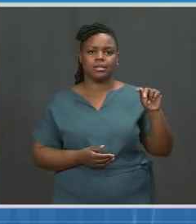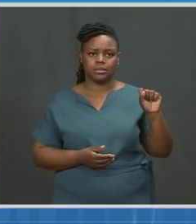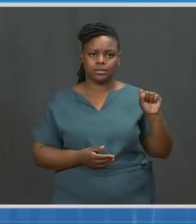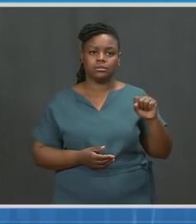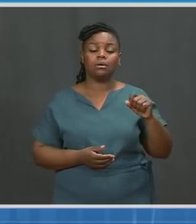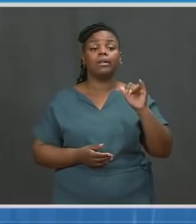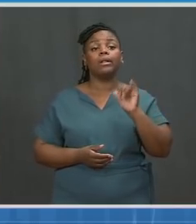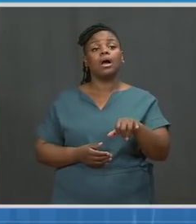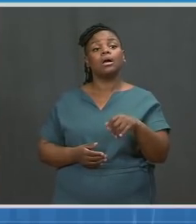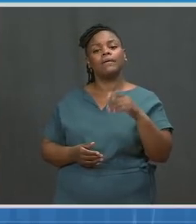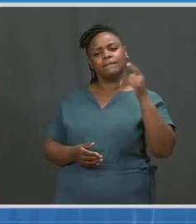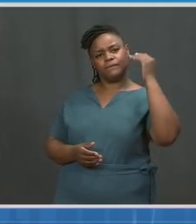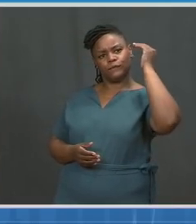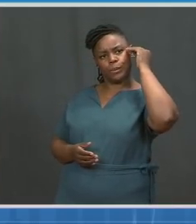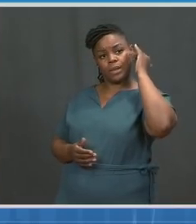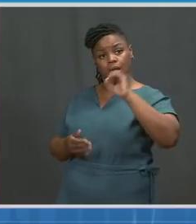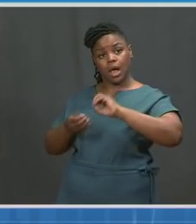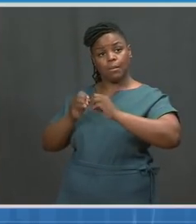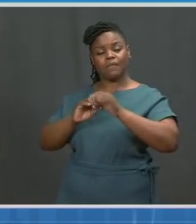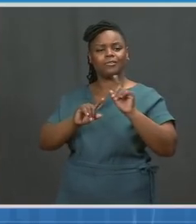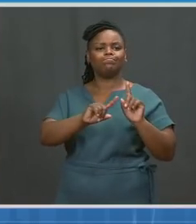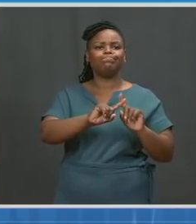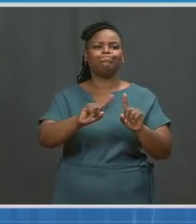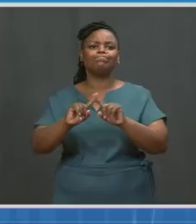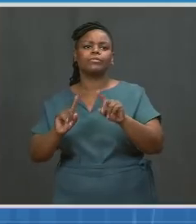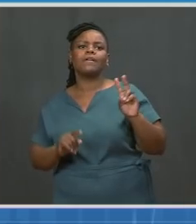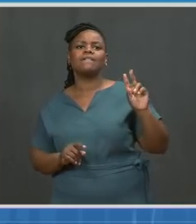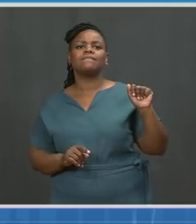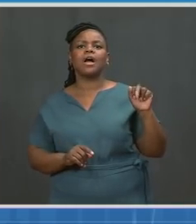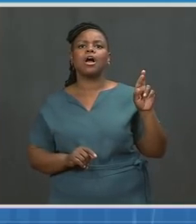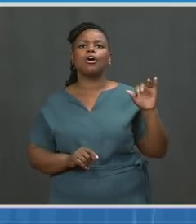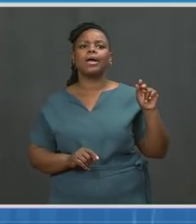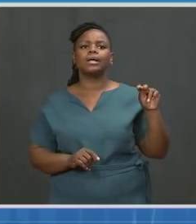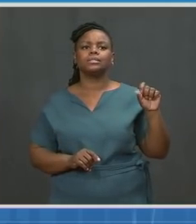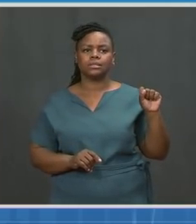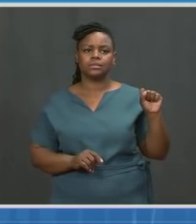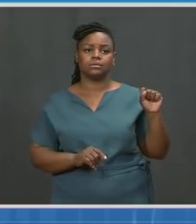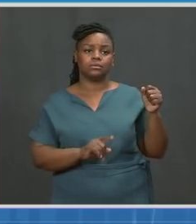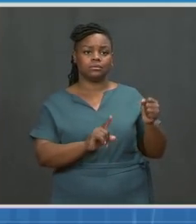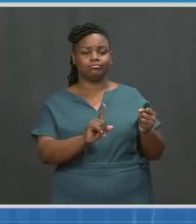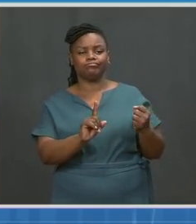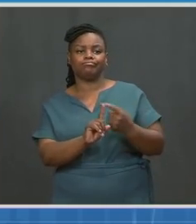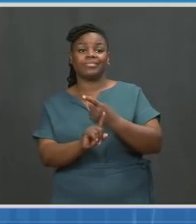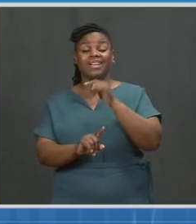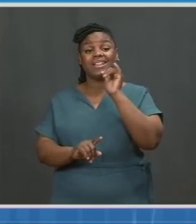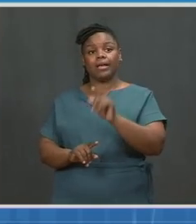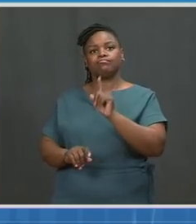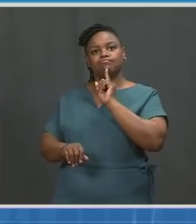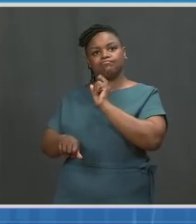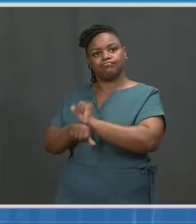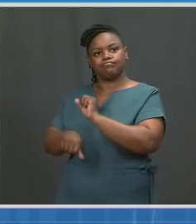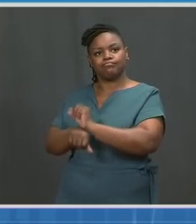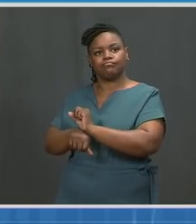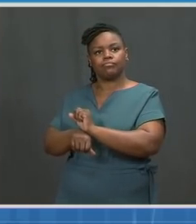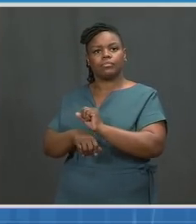of a number of the variants that are in play throughout the world and in the United States. Next slide.